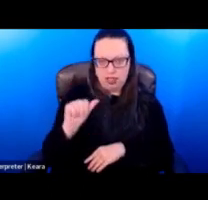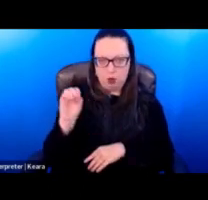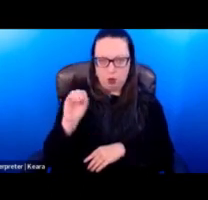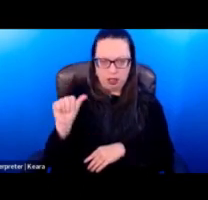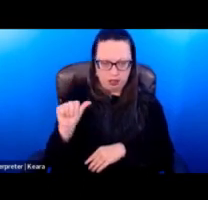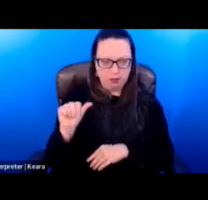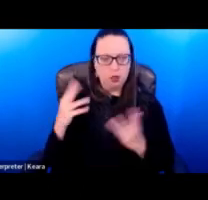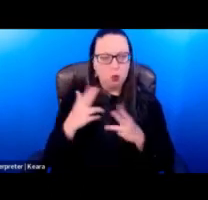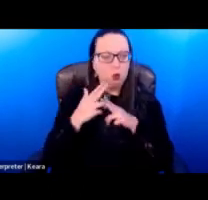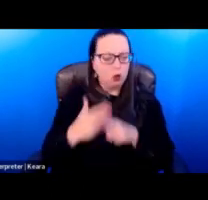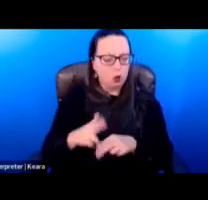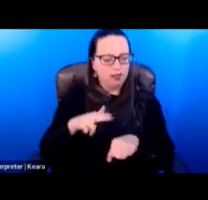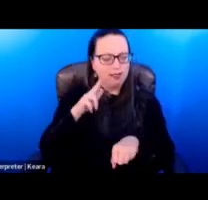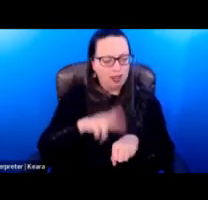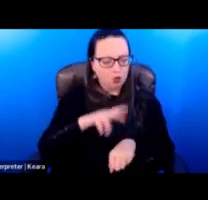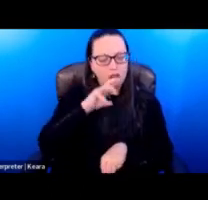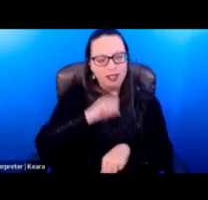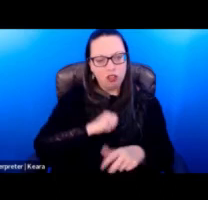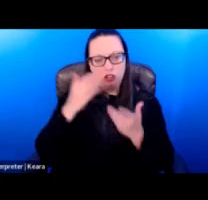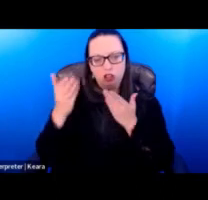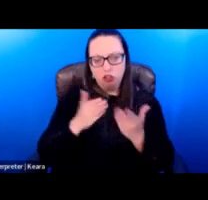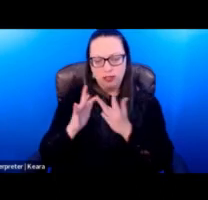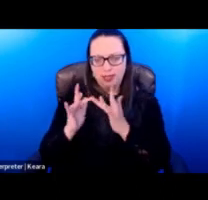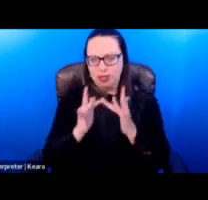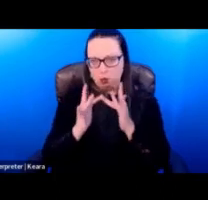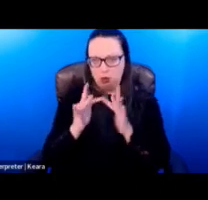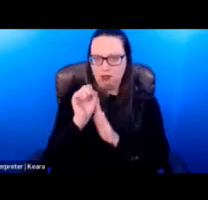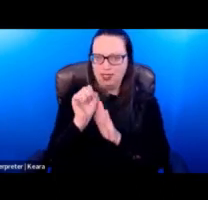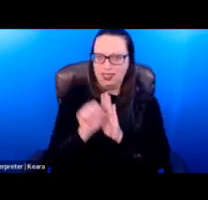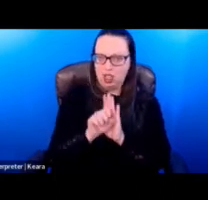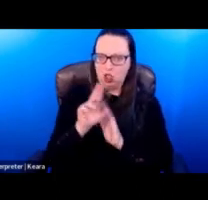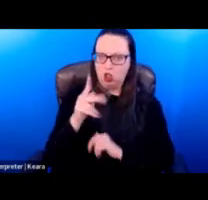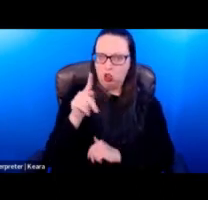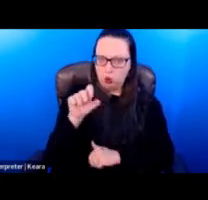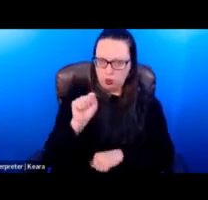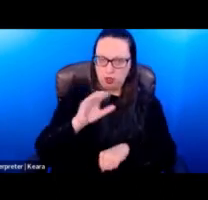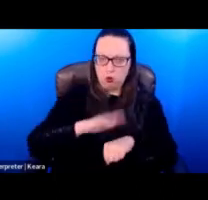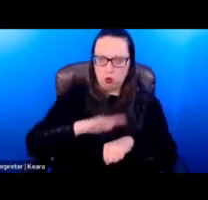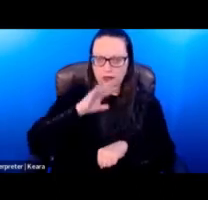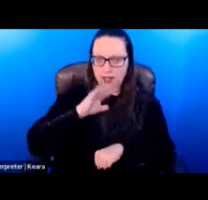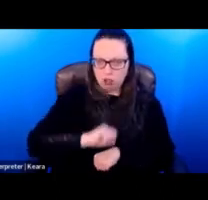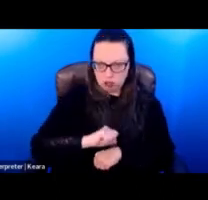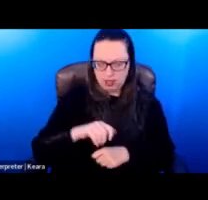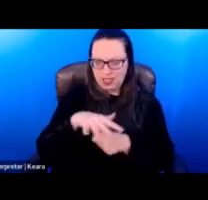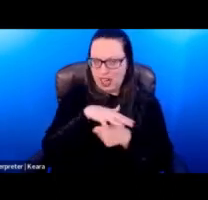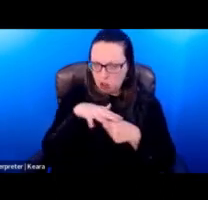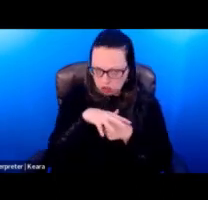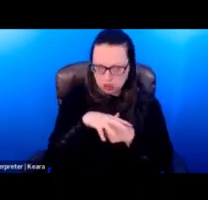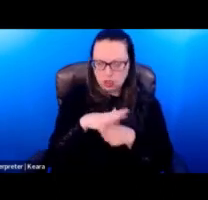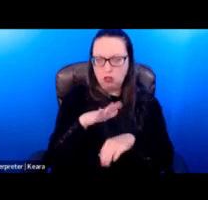Aging Services Network of State Units on Aging and Area Agencies on Aging and national service